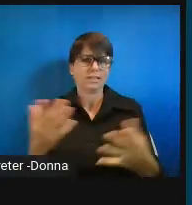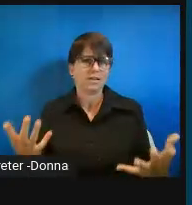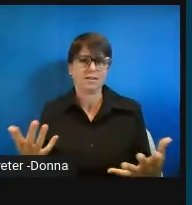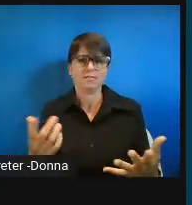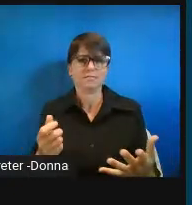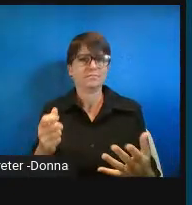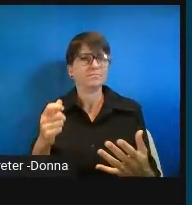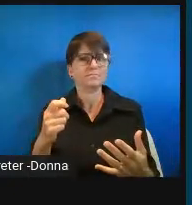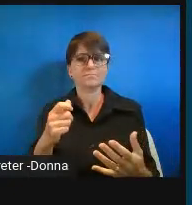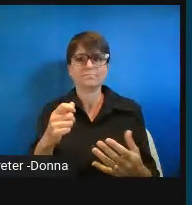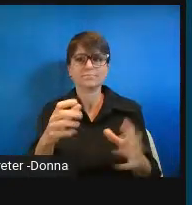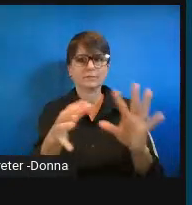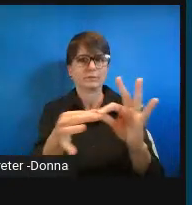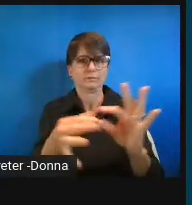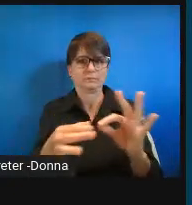other apps can help you add these functionalities .